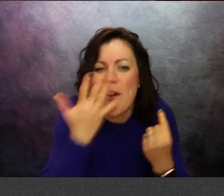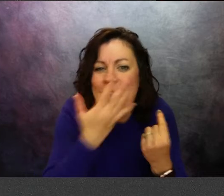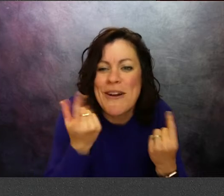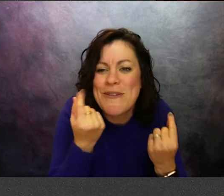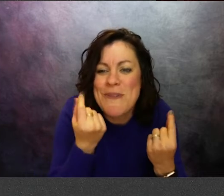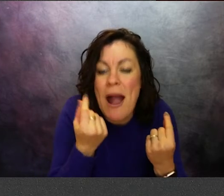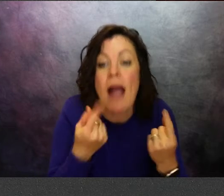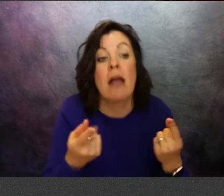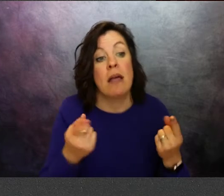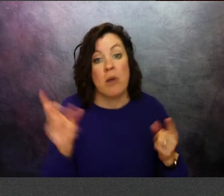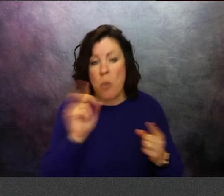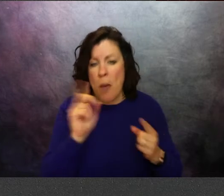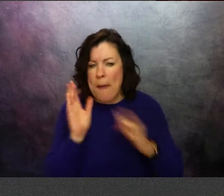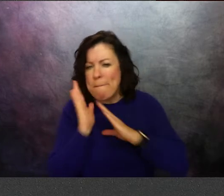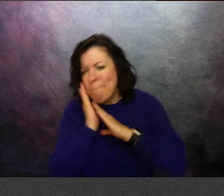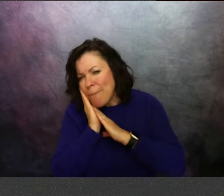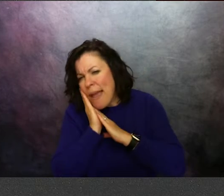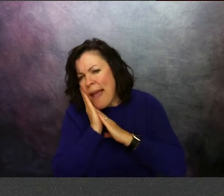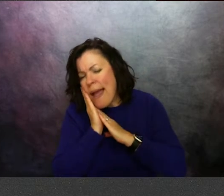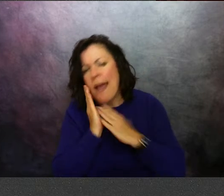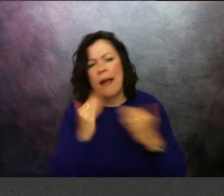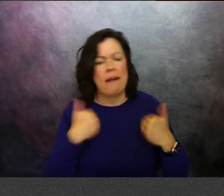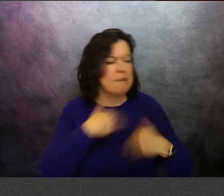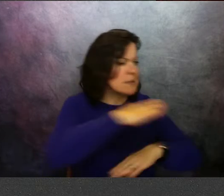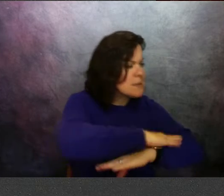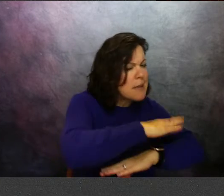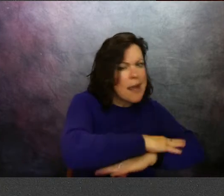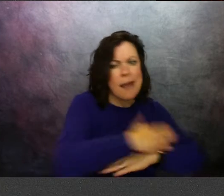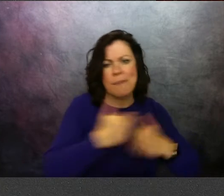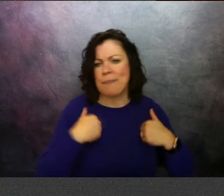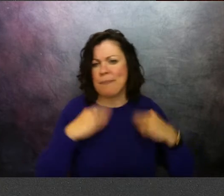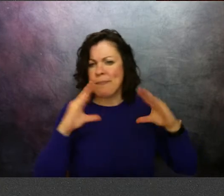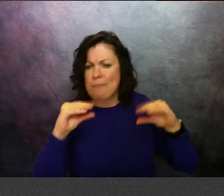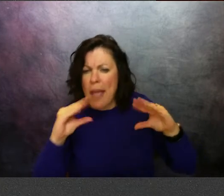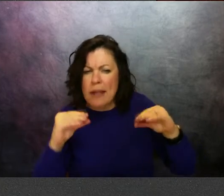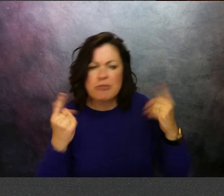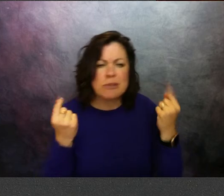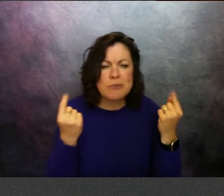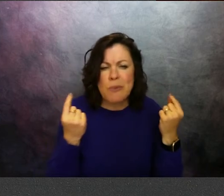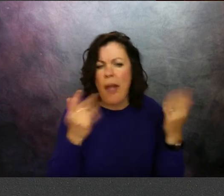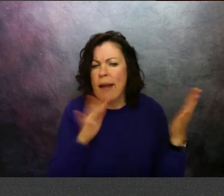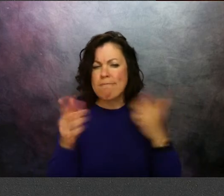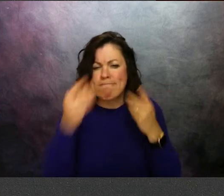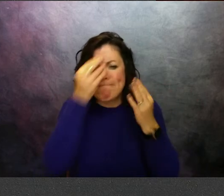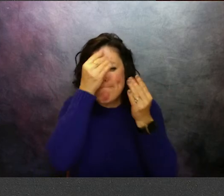On beds or a couch or a mattress? Those are usually shaped like a rectangle. So think, Hmm.